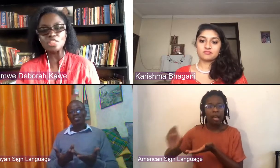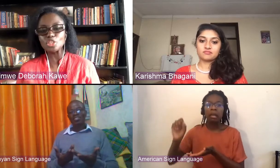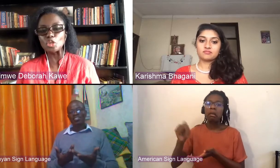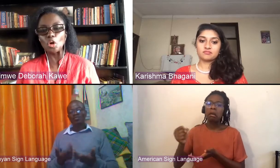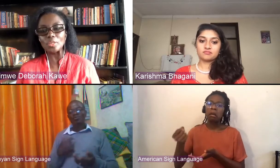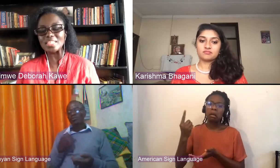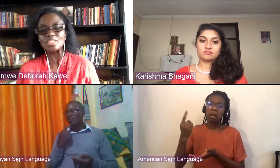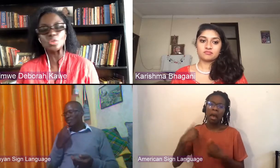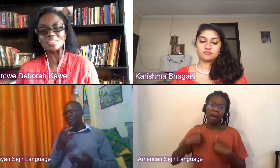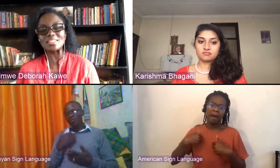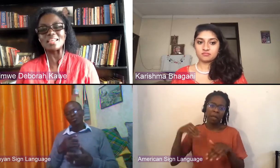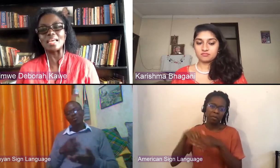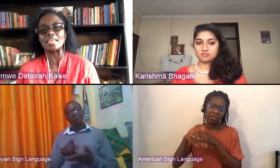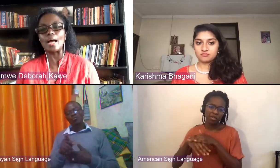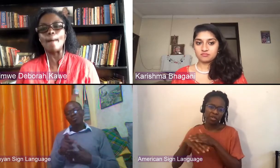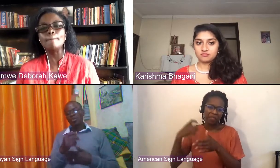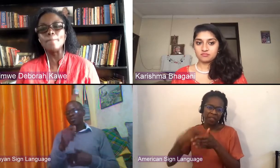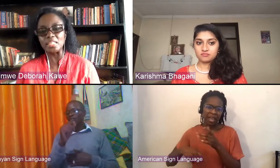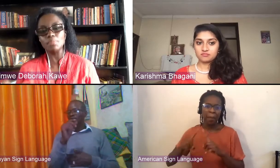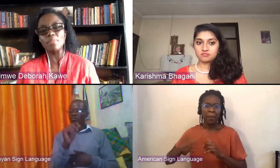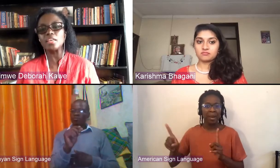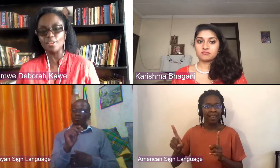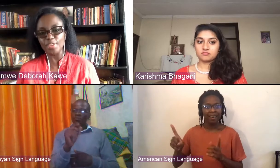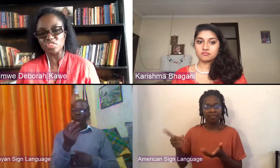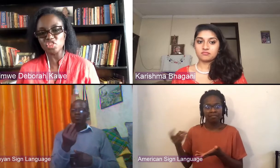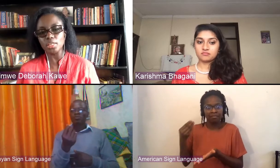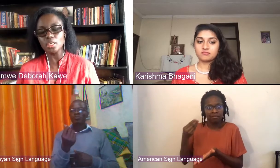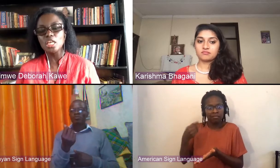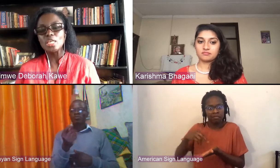but it's not, it's not like a money-making venture.